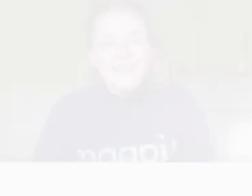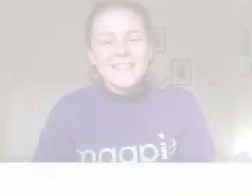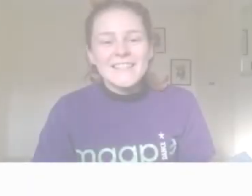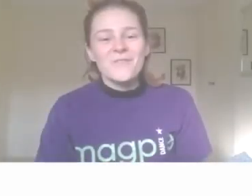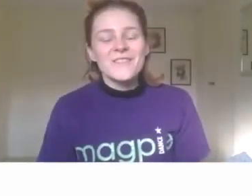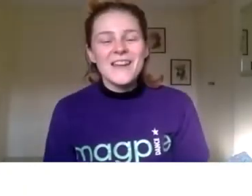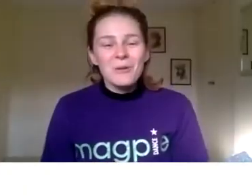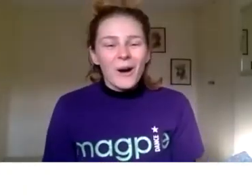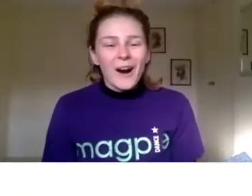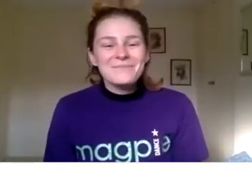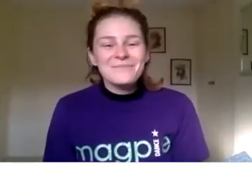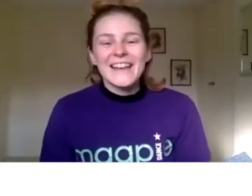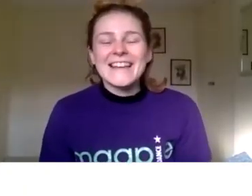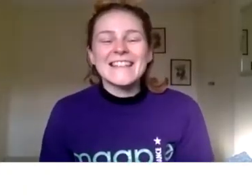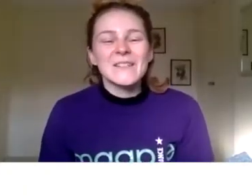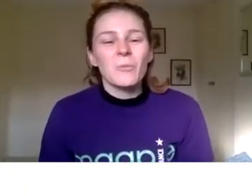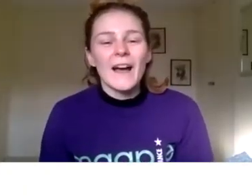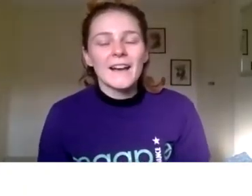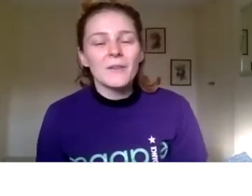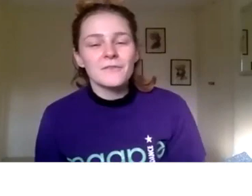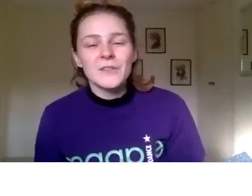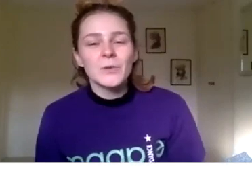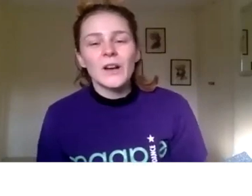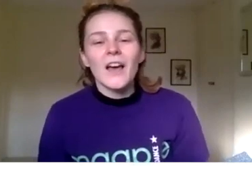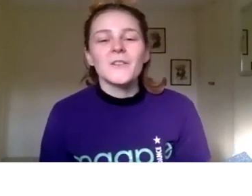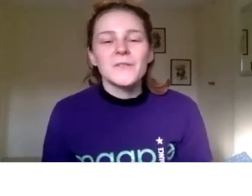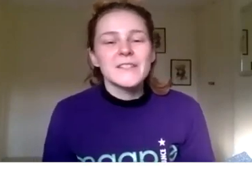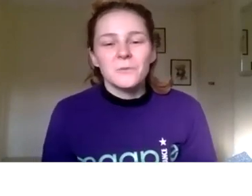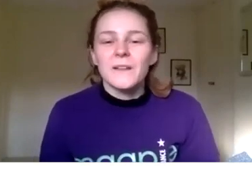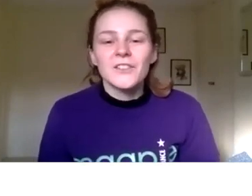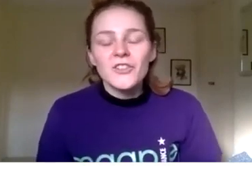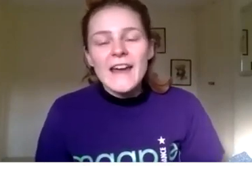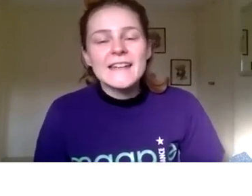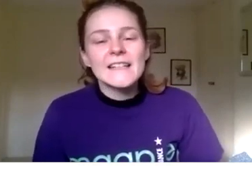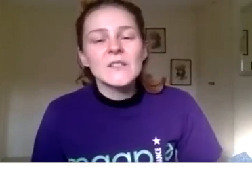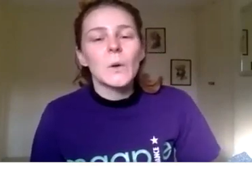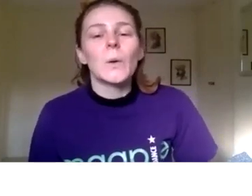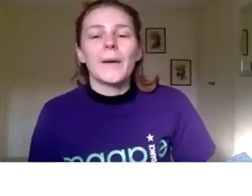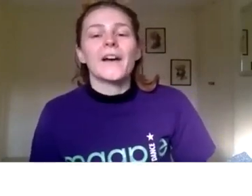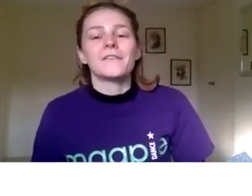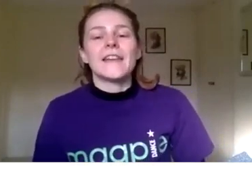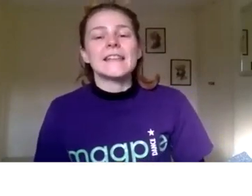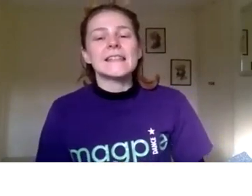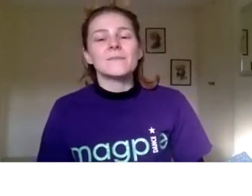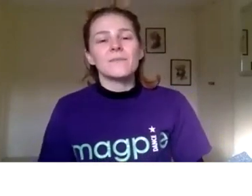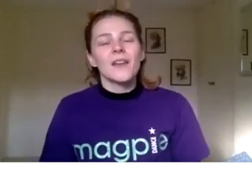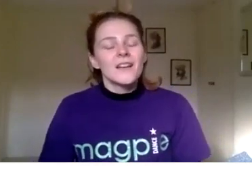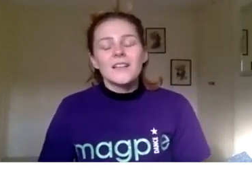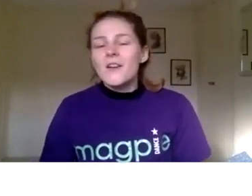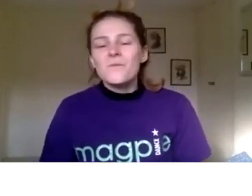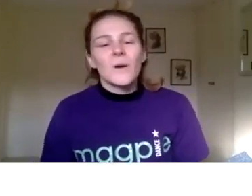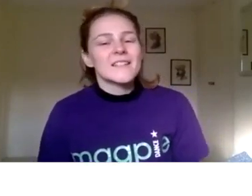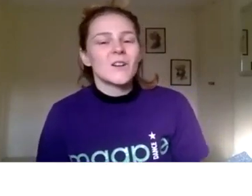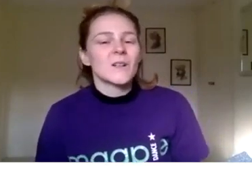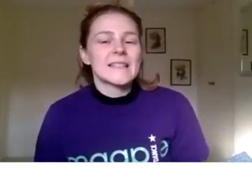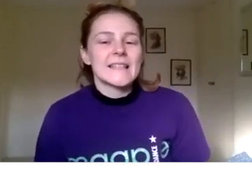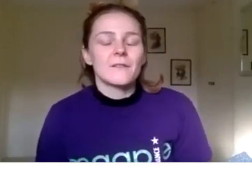so number one is wear comfortable clothes with trainers or bare feet don't wear socks if the